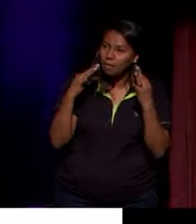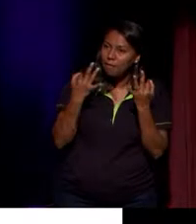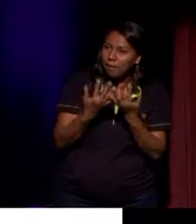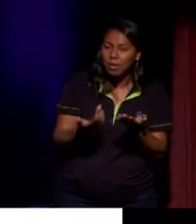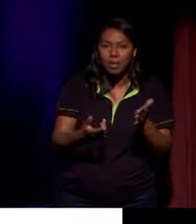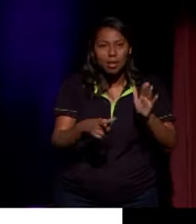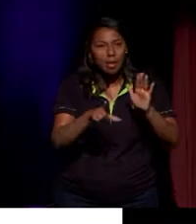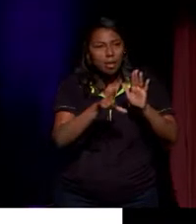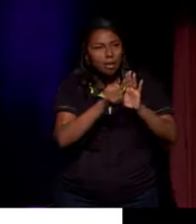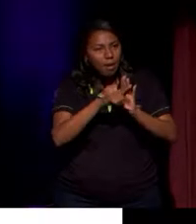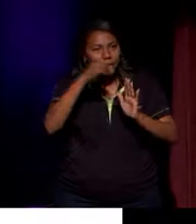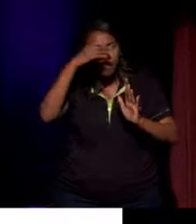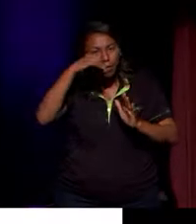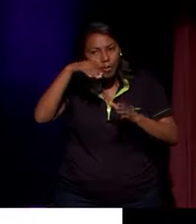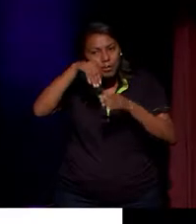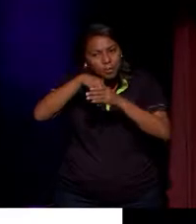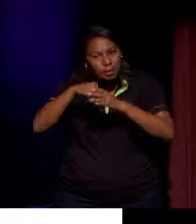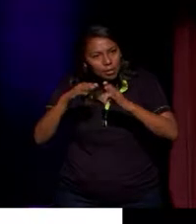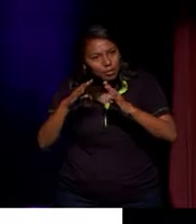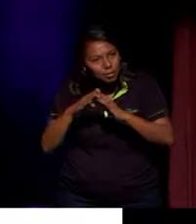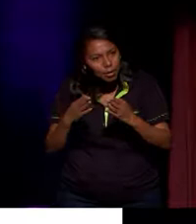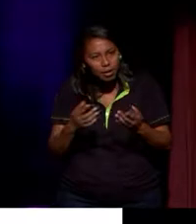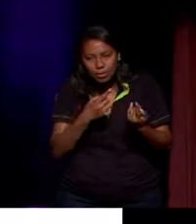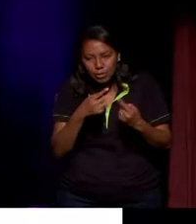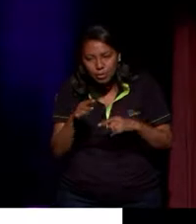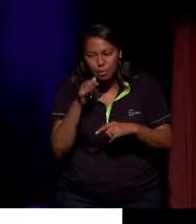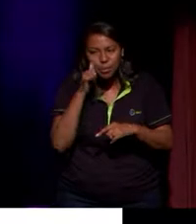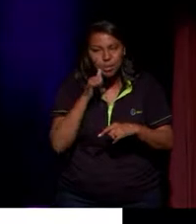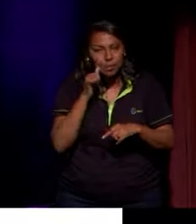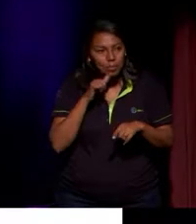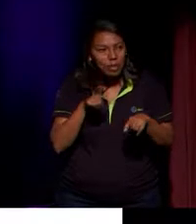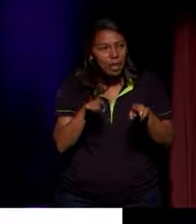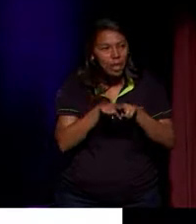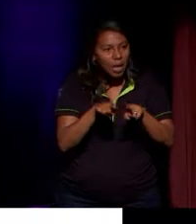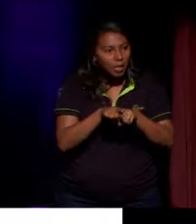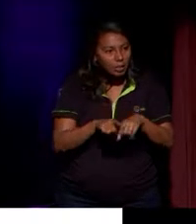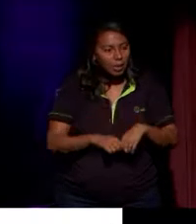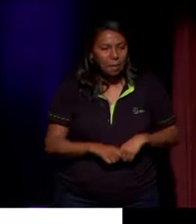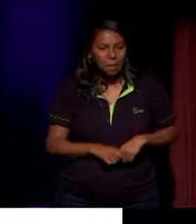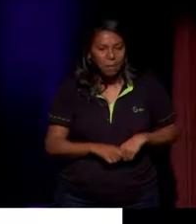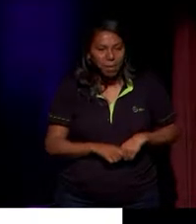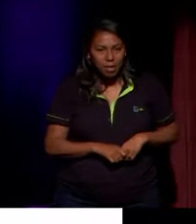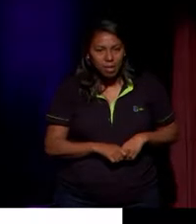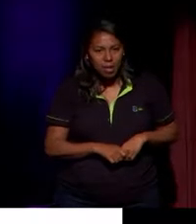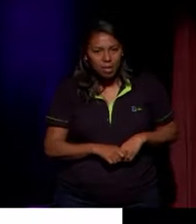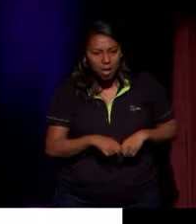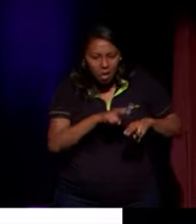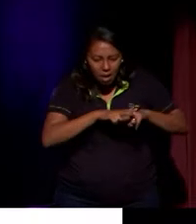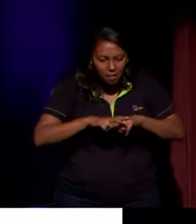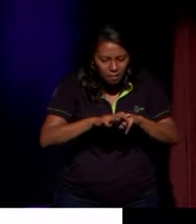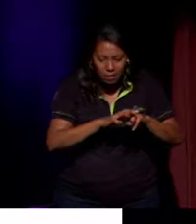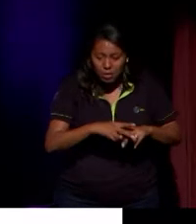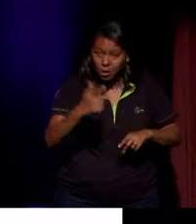practiced against the woman, the revision of the Penal Code and decriminalization of abortion, of voluntary interruption